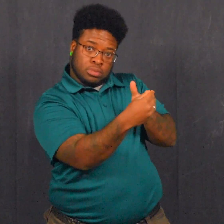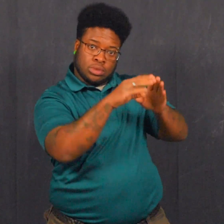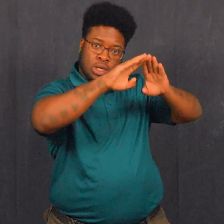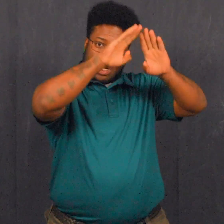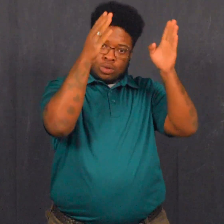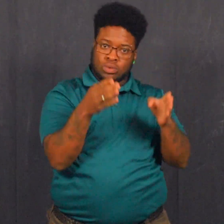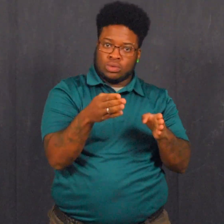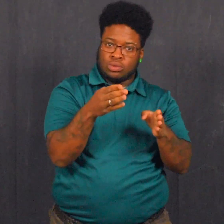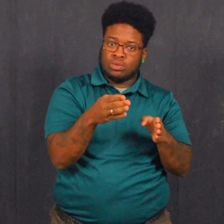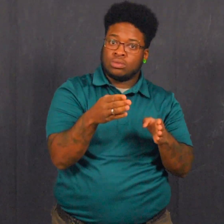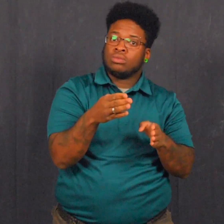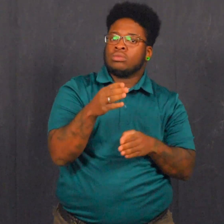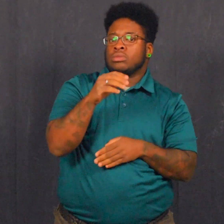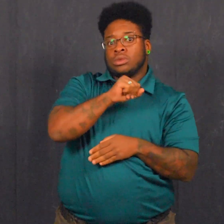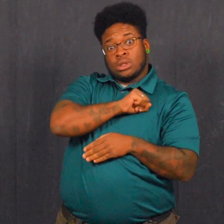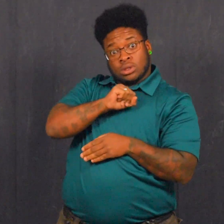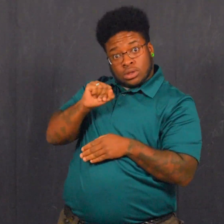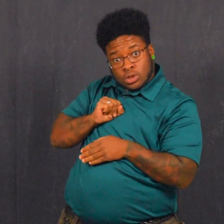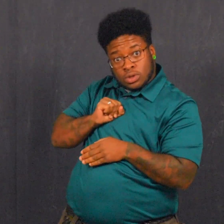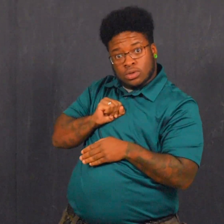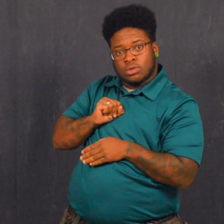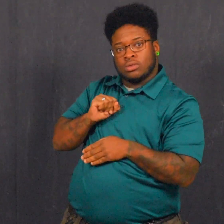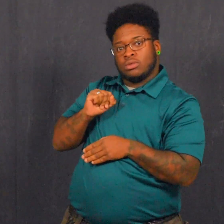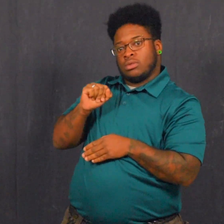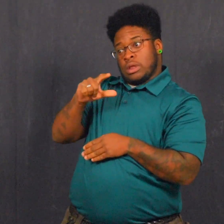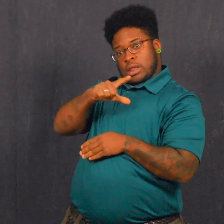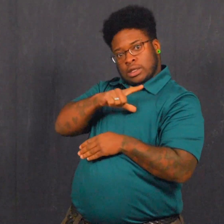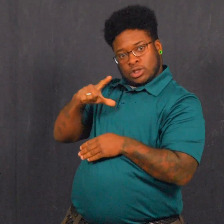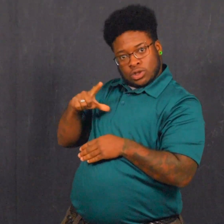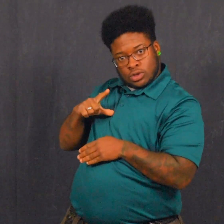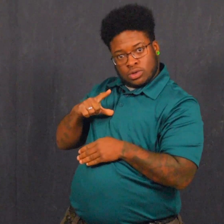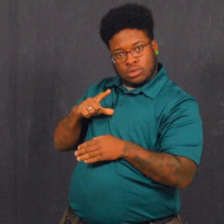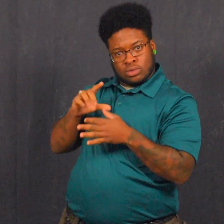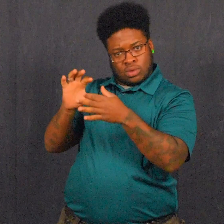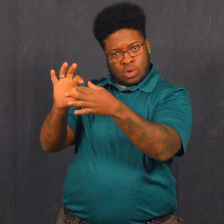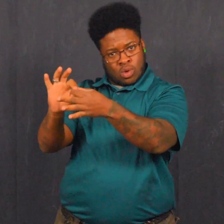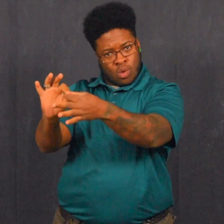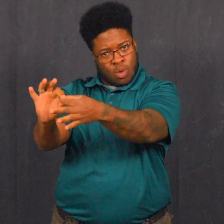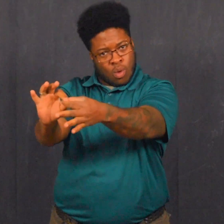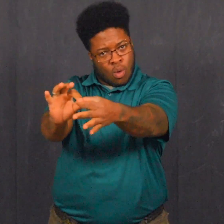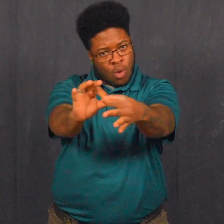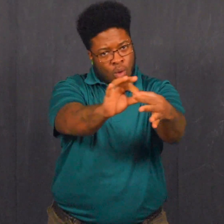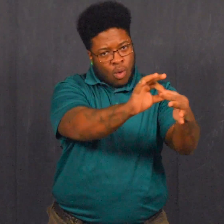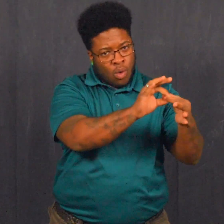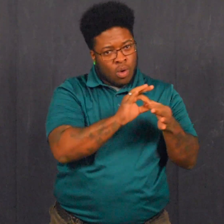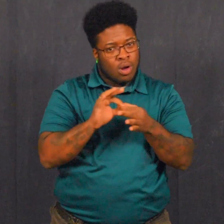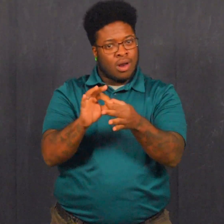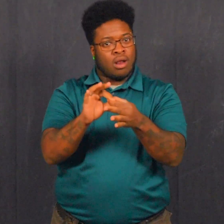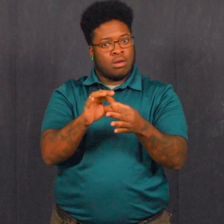of the House, the Senate and the Legislative Coordinating Commission